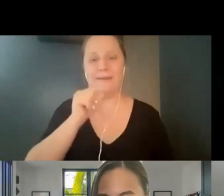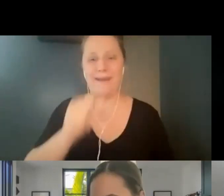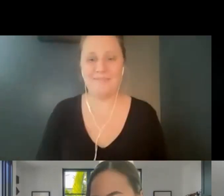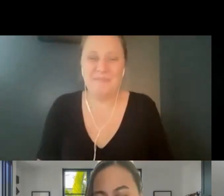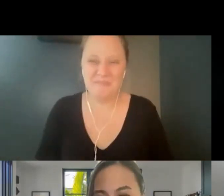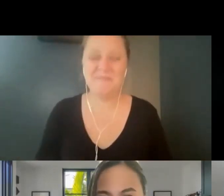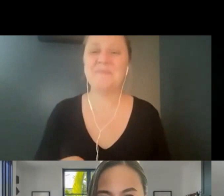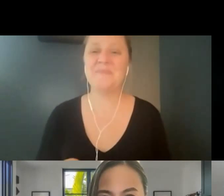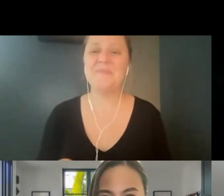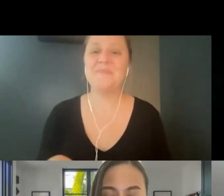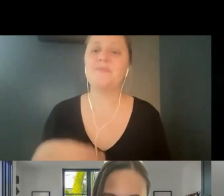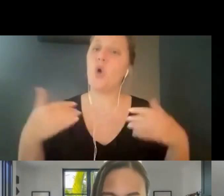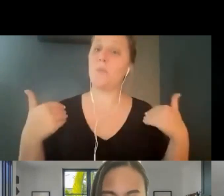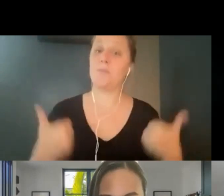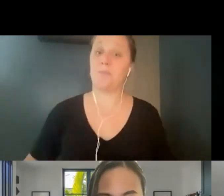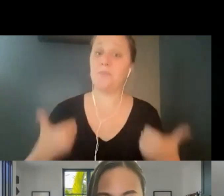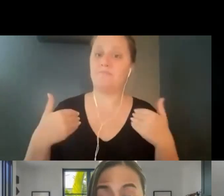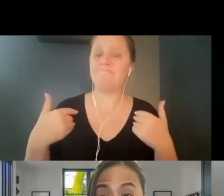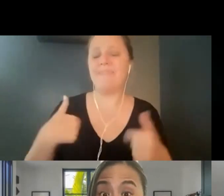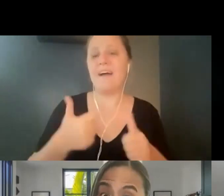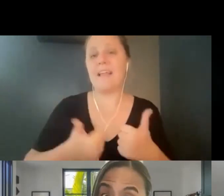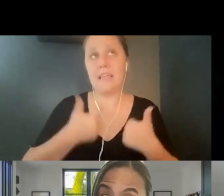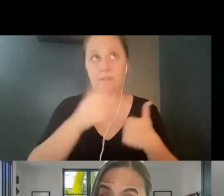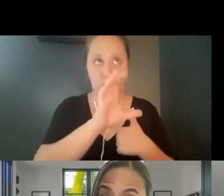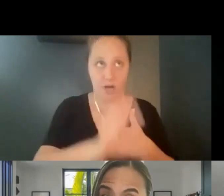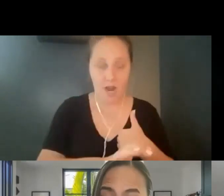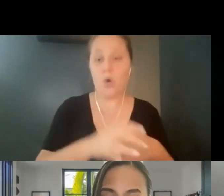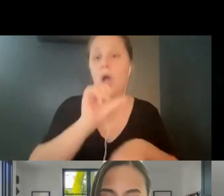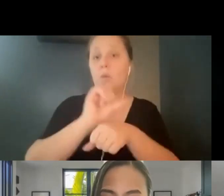a little bit about me. I am based in Chicago, I work in finance currently